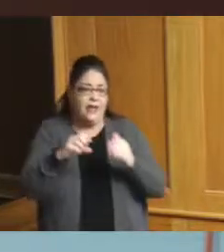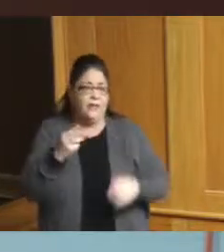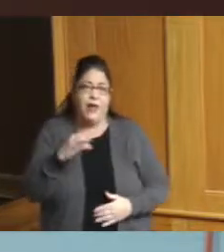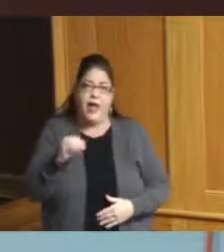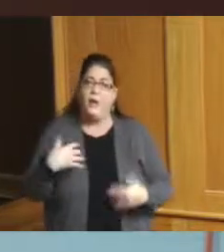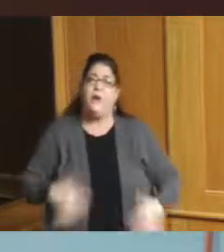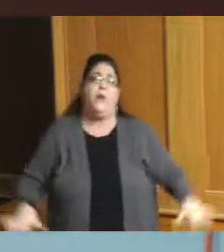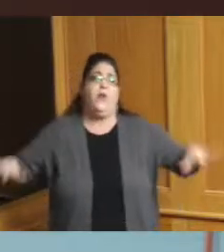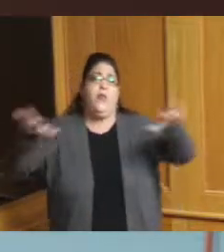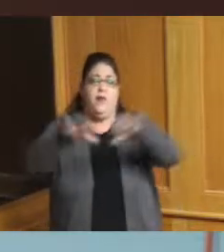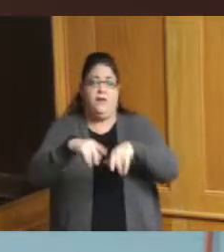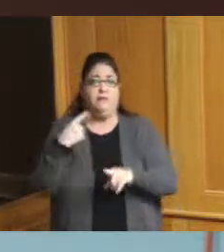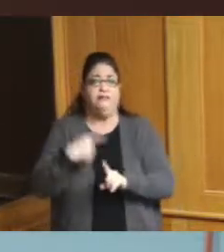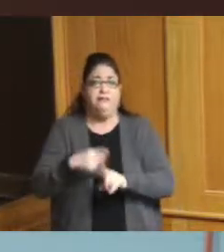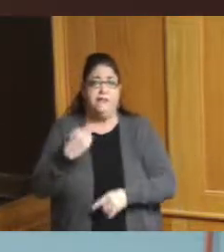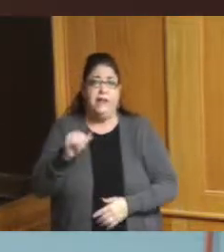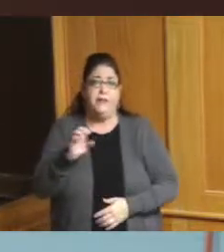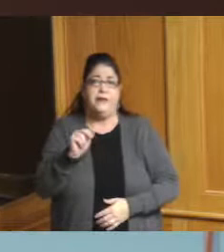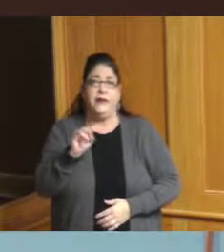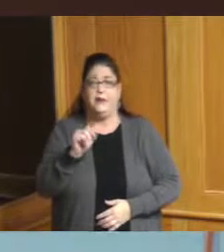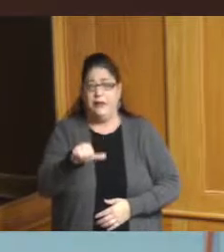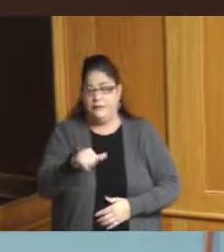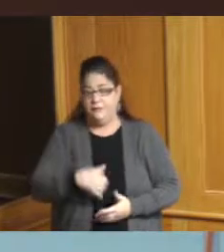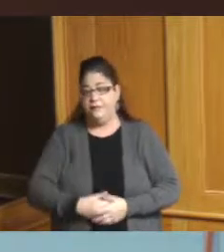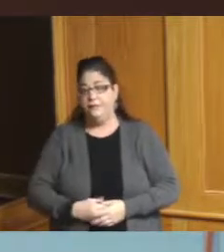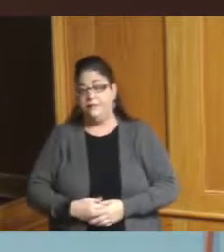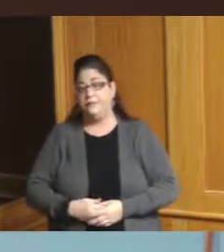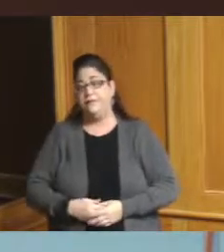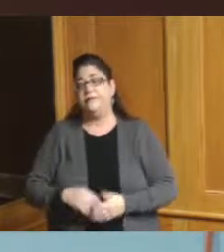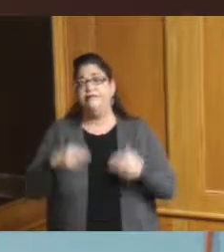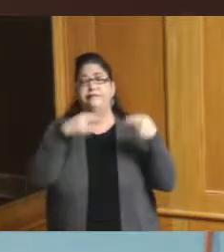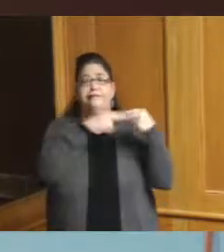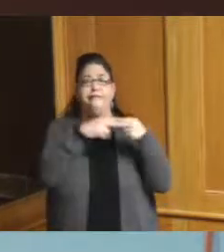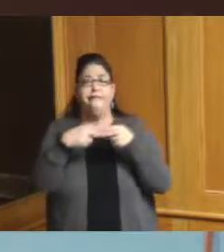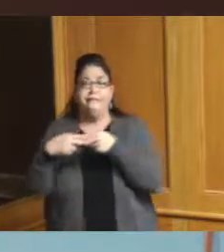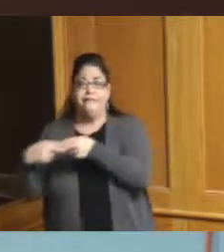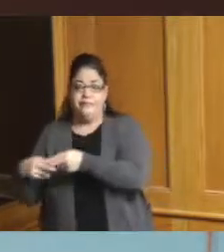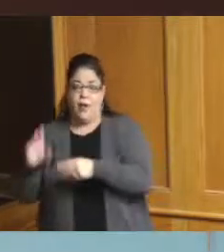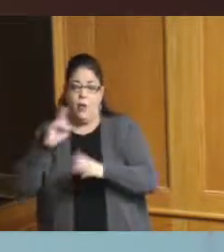a real quick run through a few slides showing the progression of Covid within our community